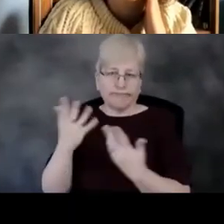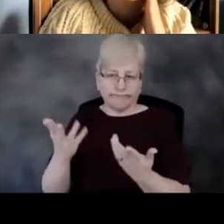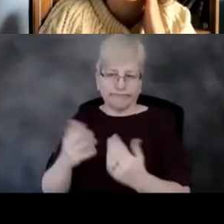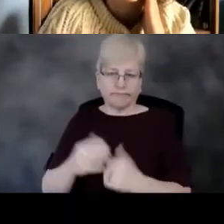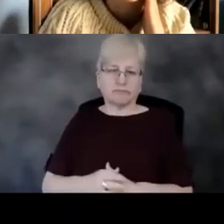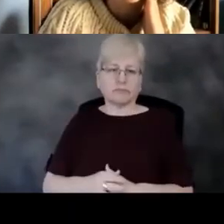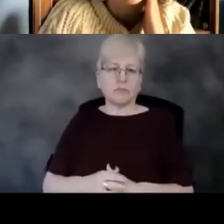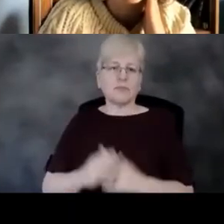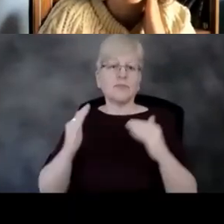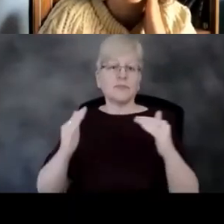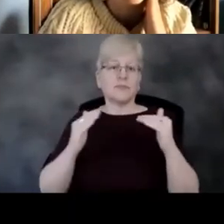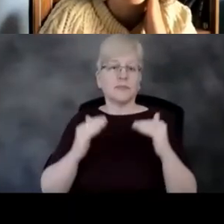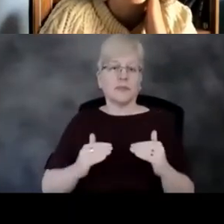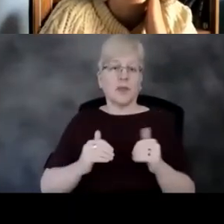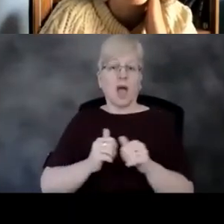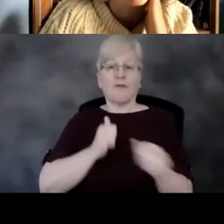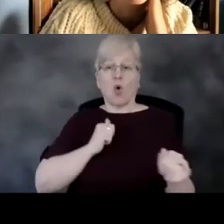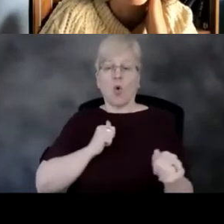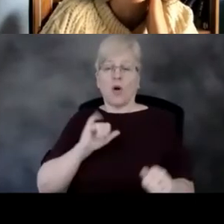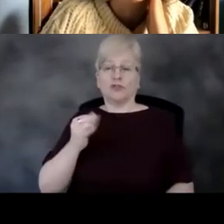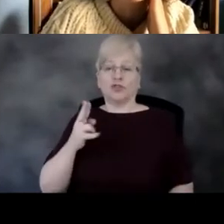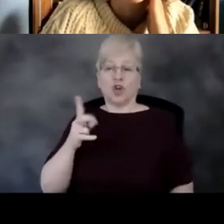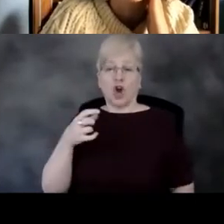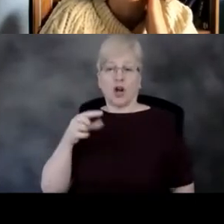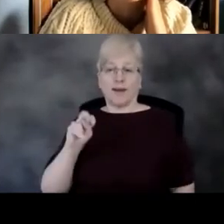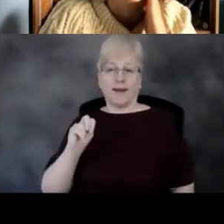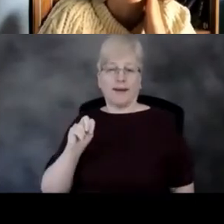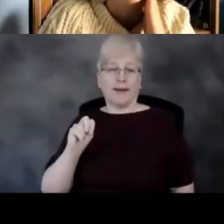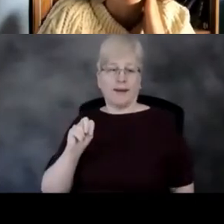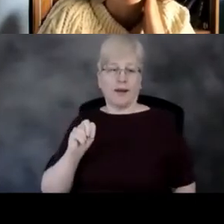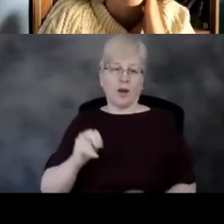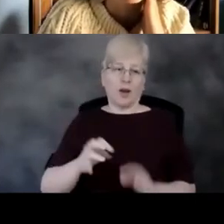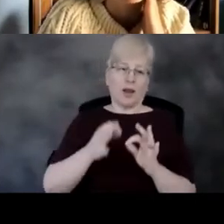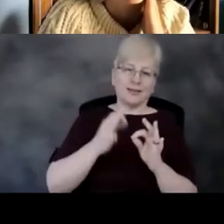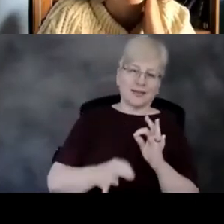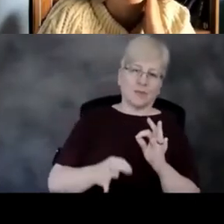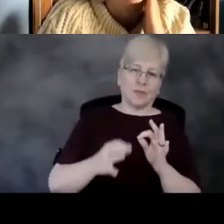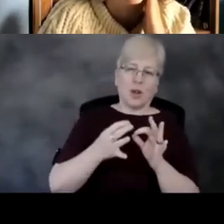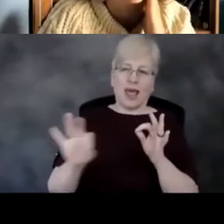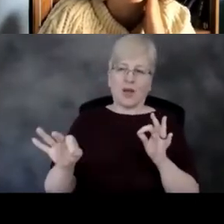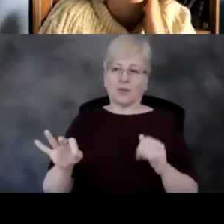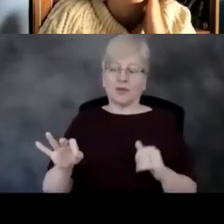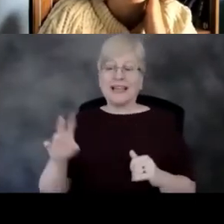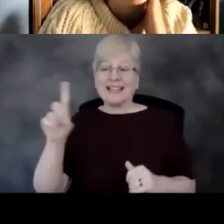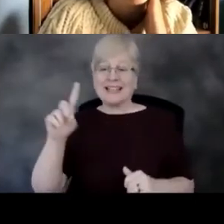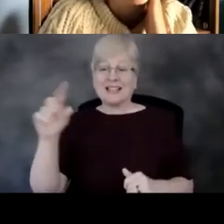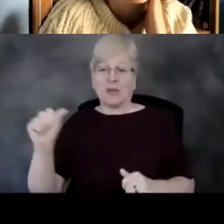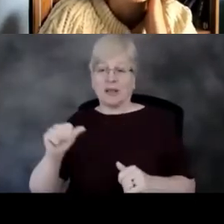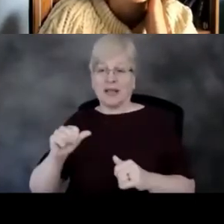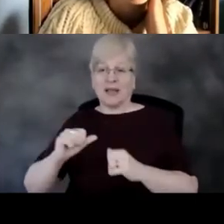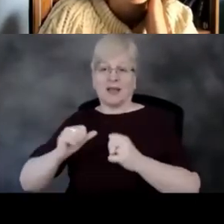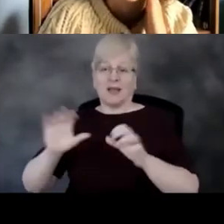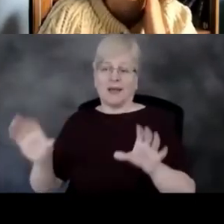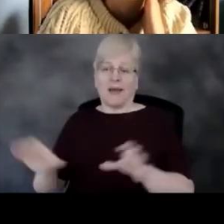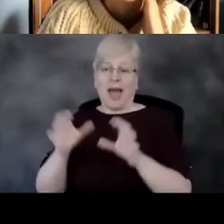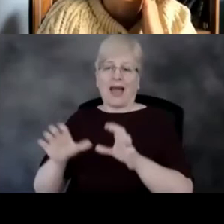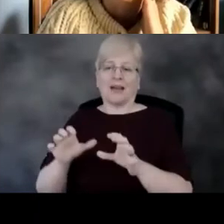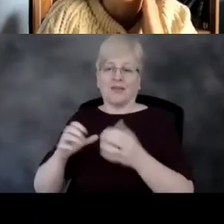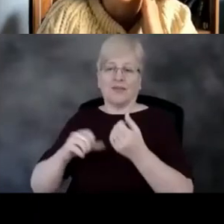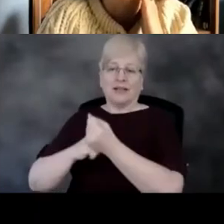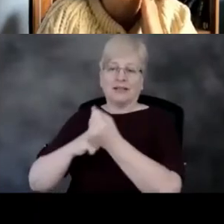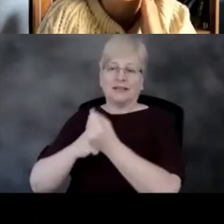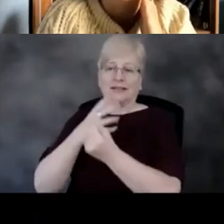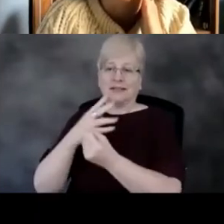use simple language. This has been activated by scholars. It is really hard for academics,